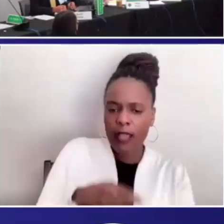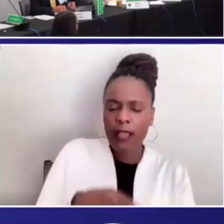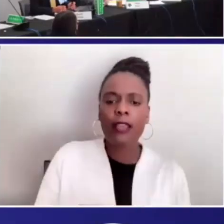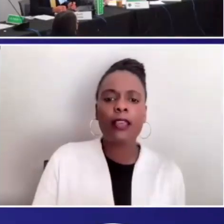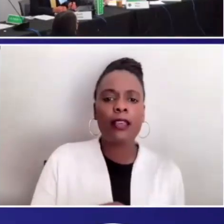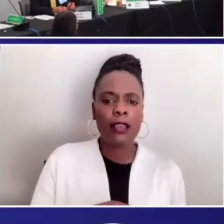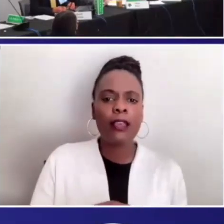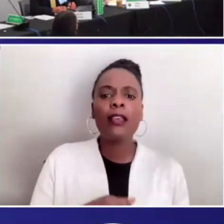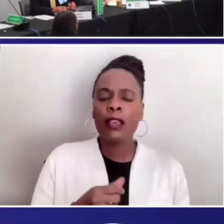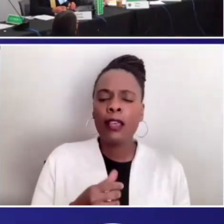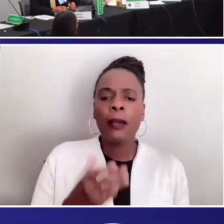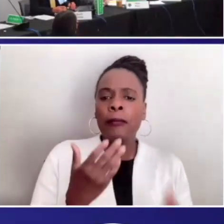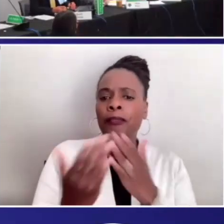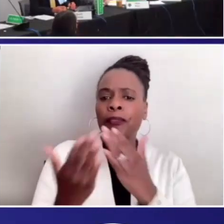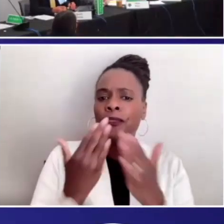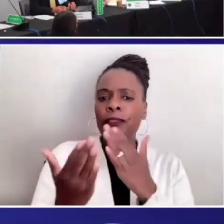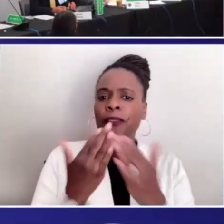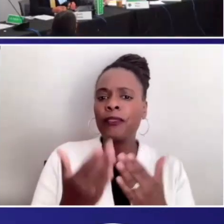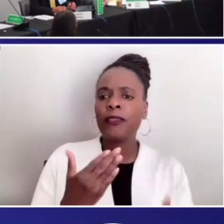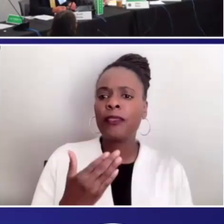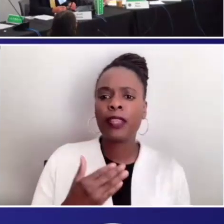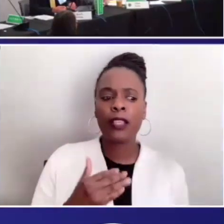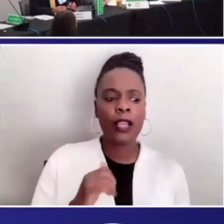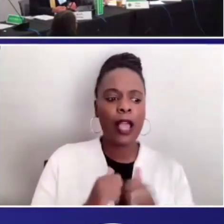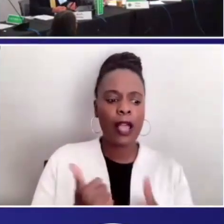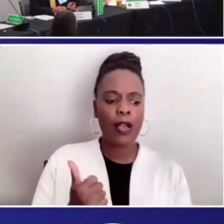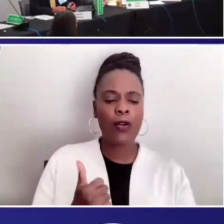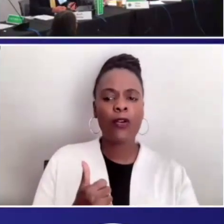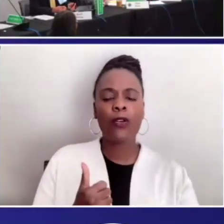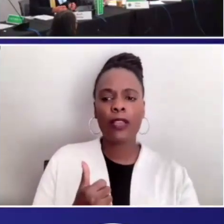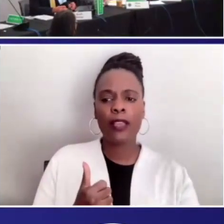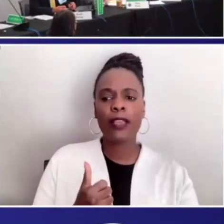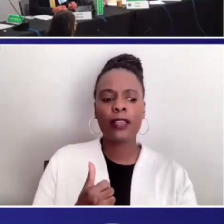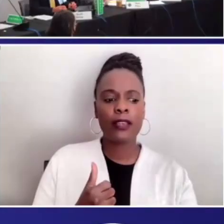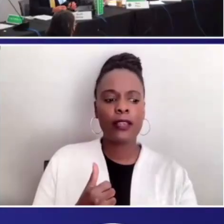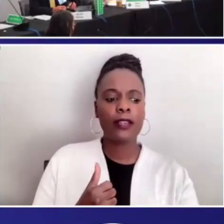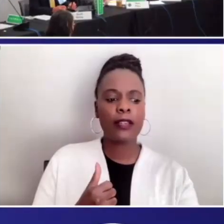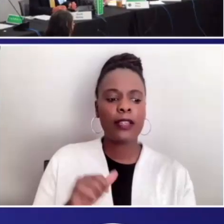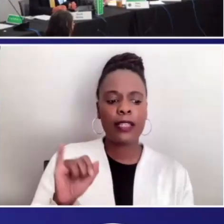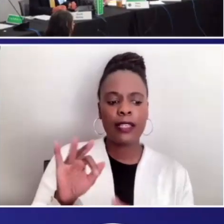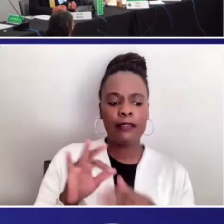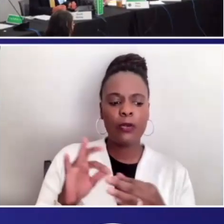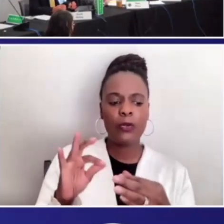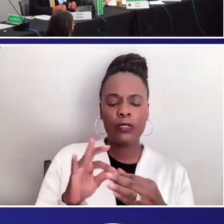Anyways, the way that the school -- like if you said in this -- I'm not going to do the exact legal